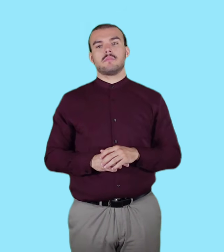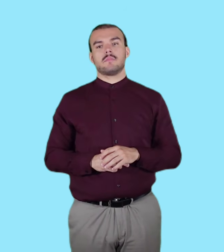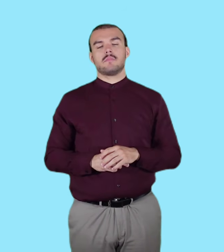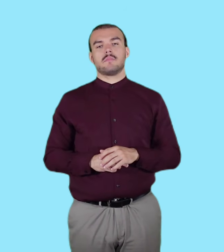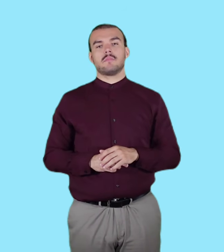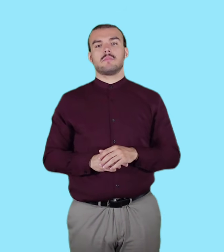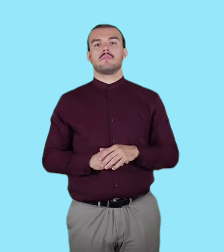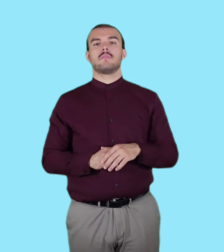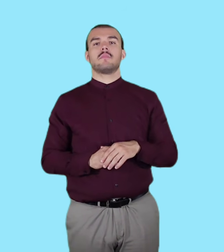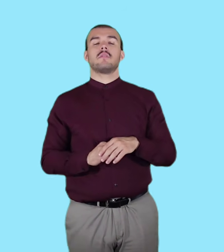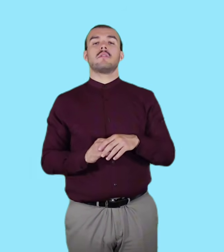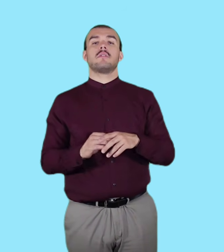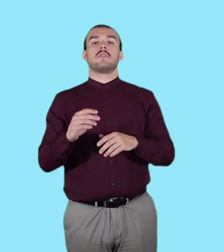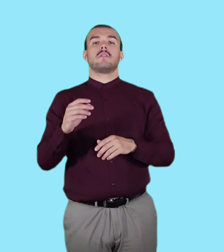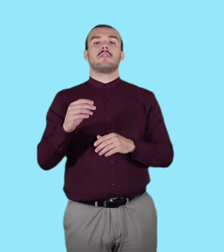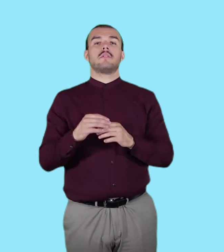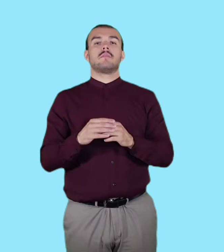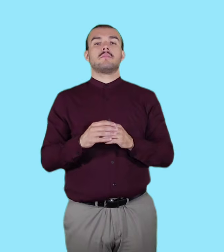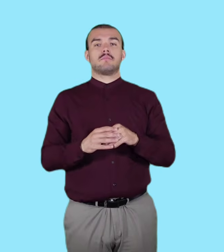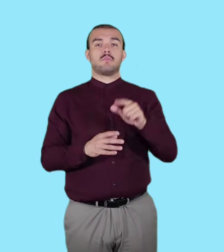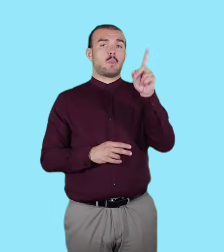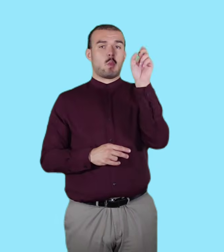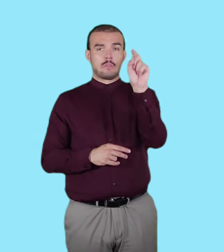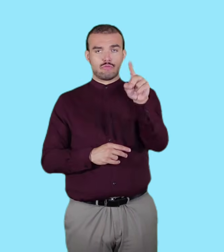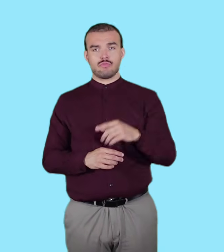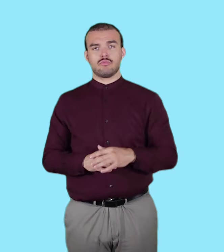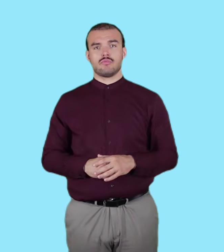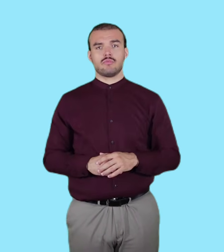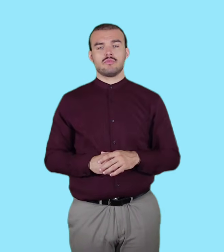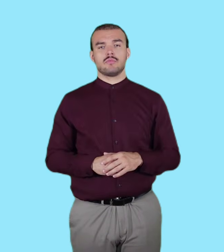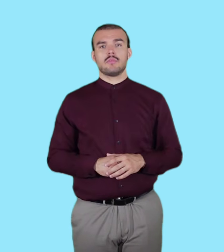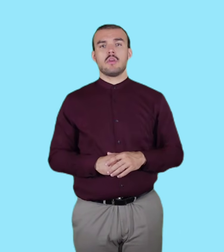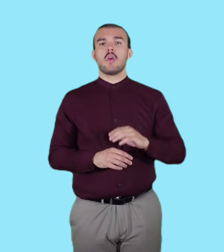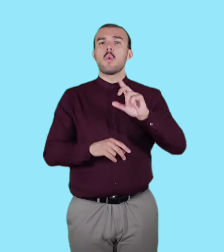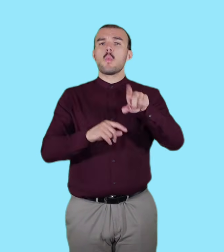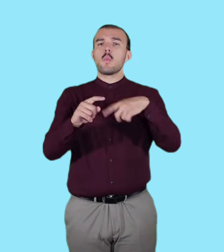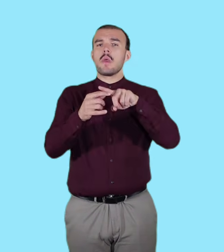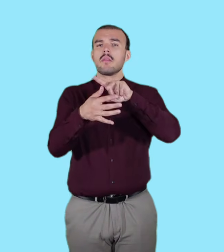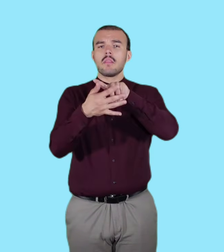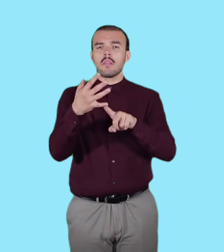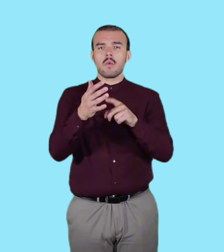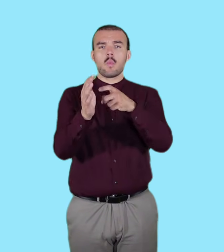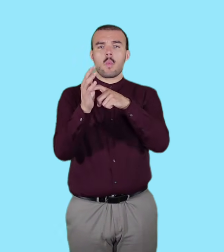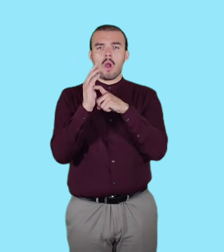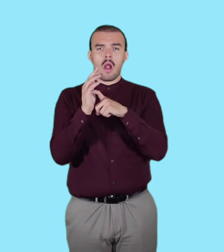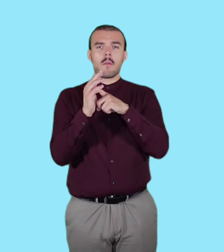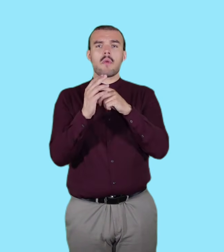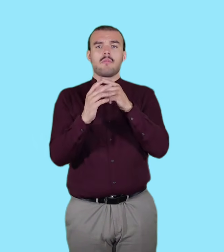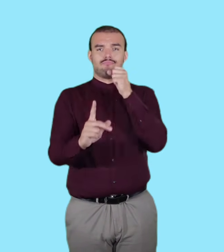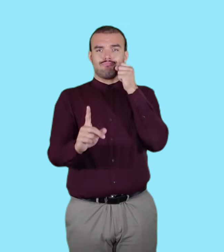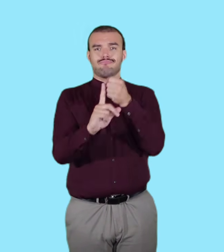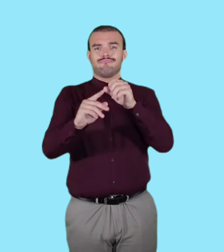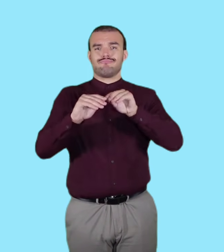Question 19. Question: When will these requirements go into effect?